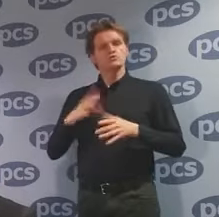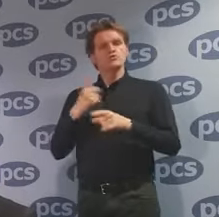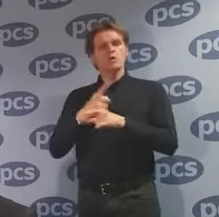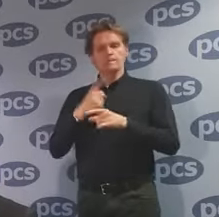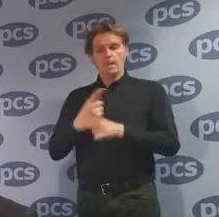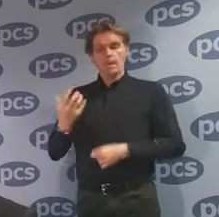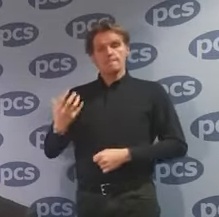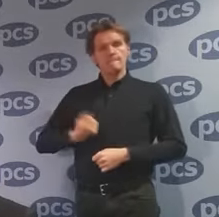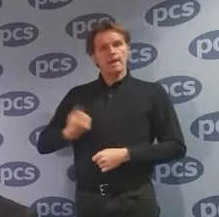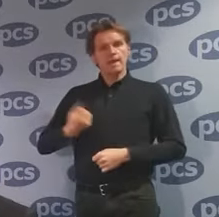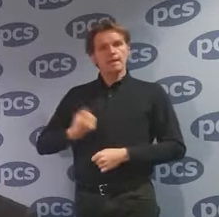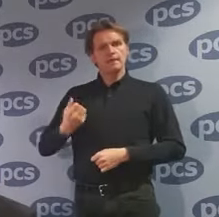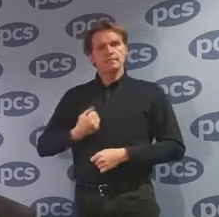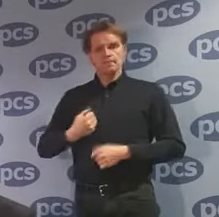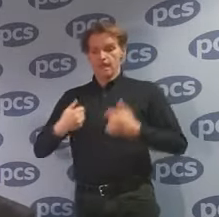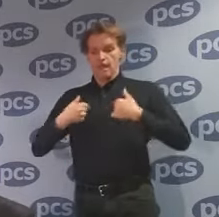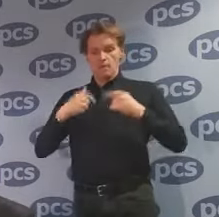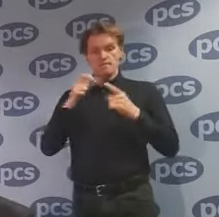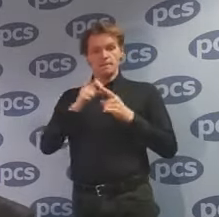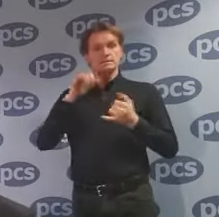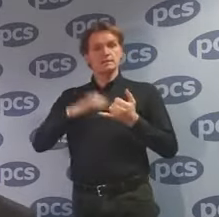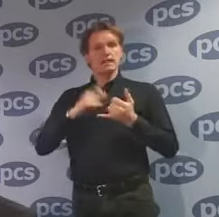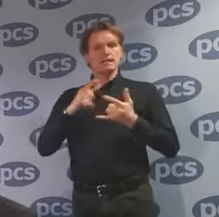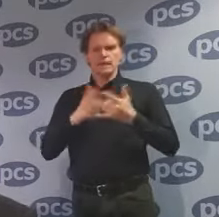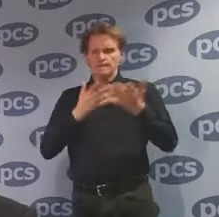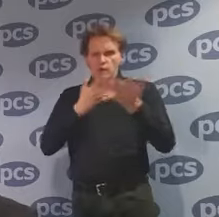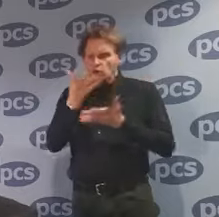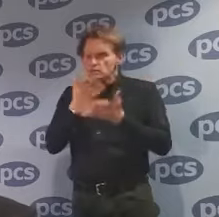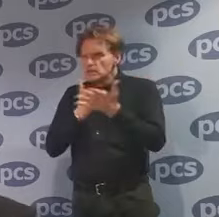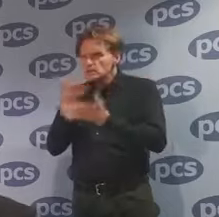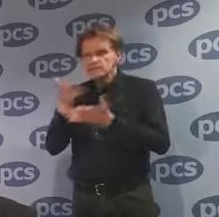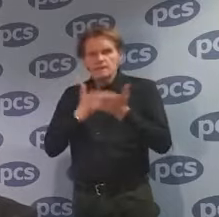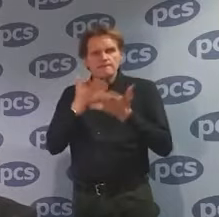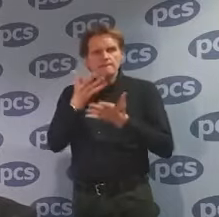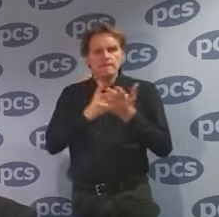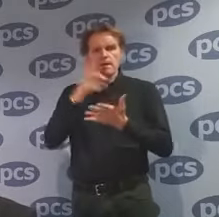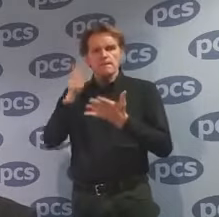consultative pay ballot I'd like, and I suspect Mark will as well, to place on